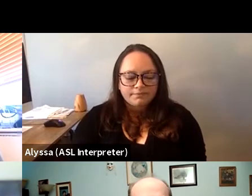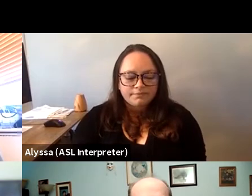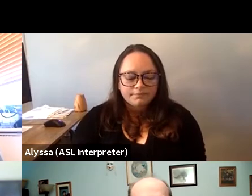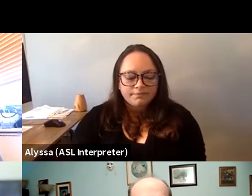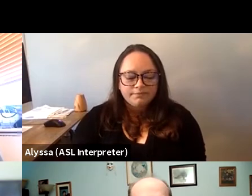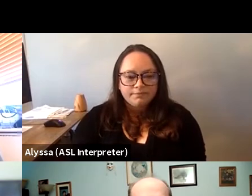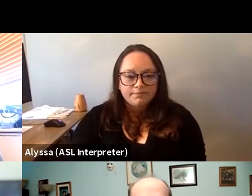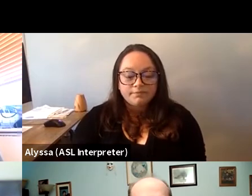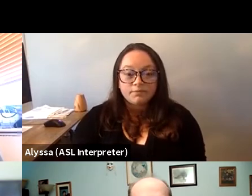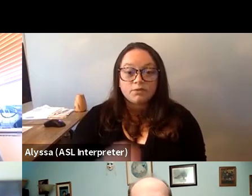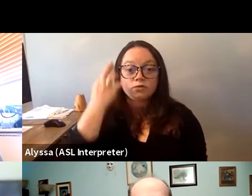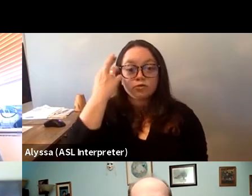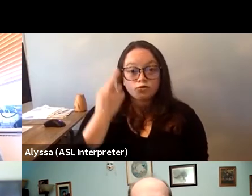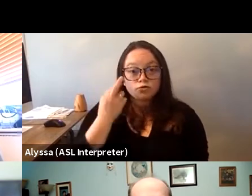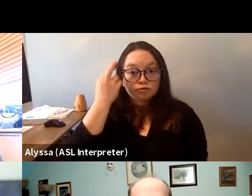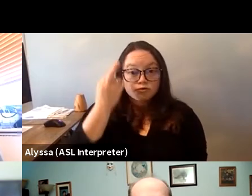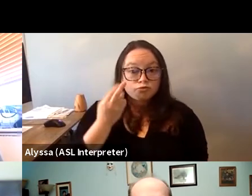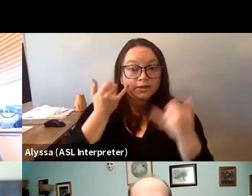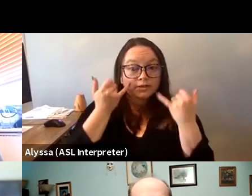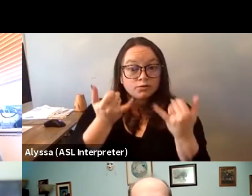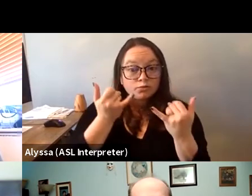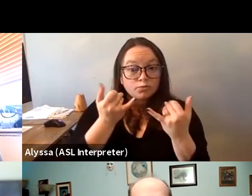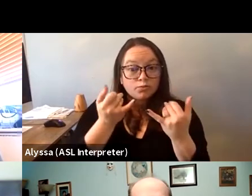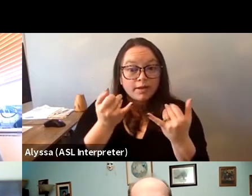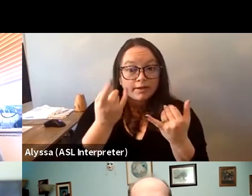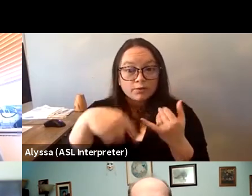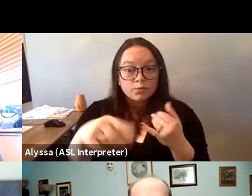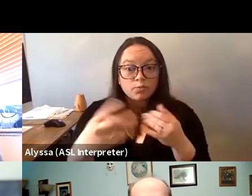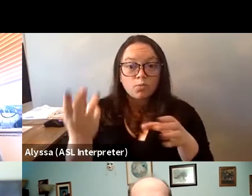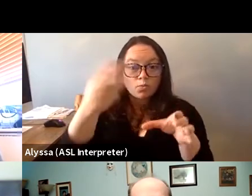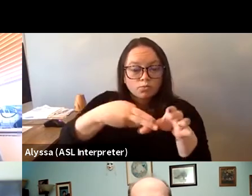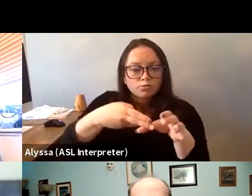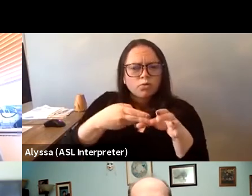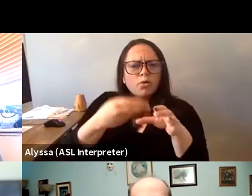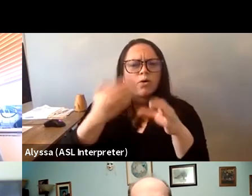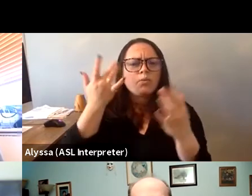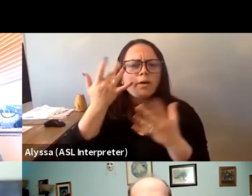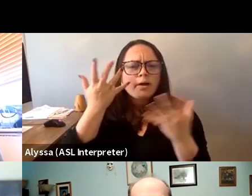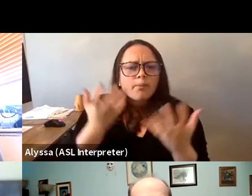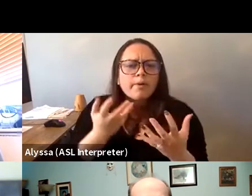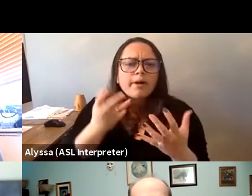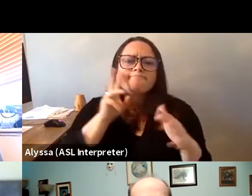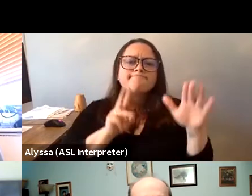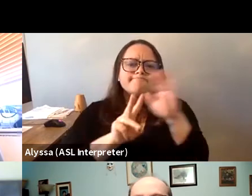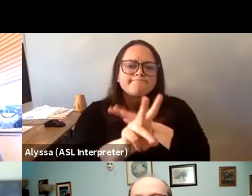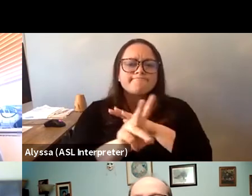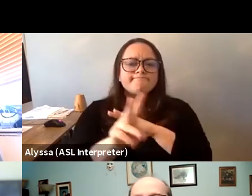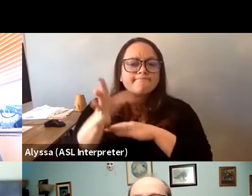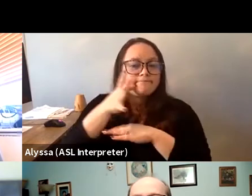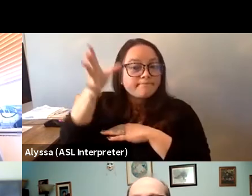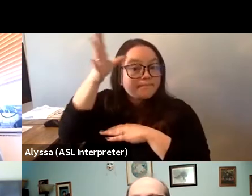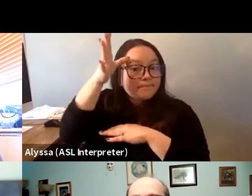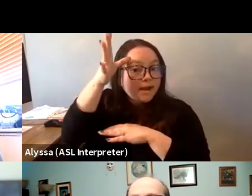So the reason why we are here today is to gain some insights of the experience of the parents of people on the spectrum. And